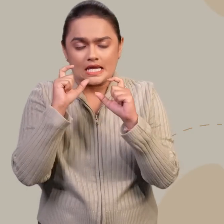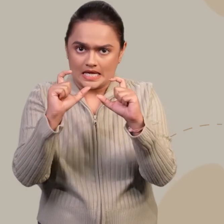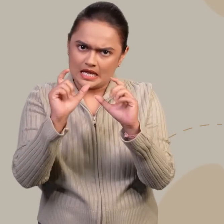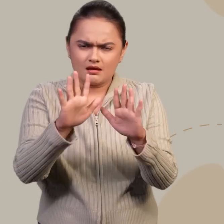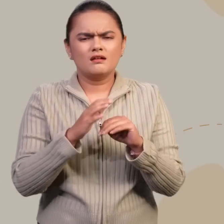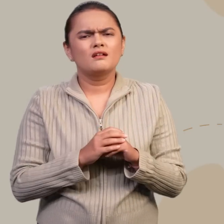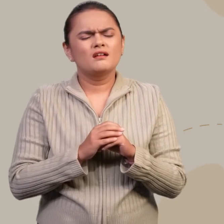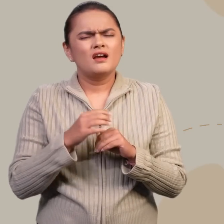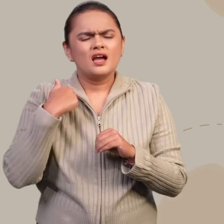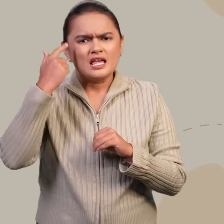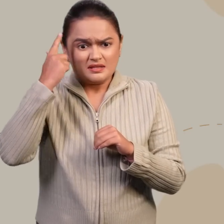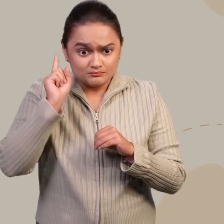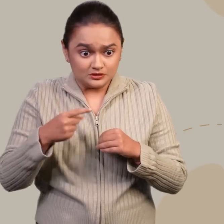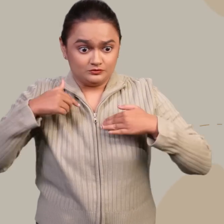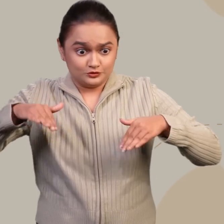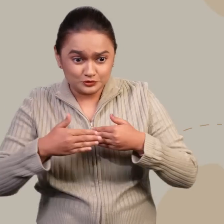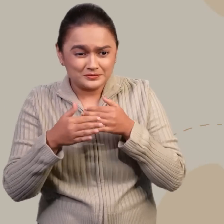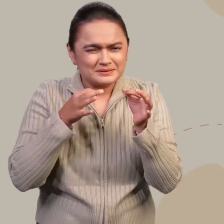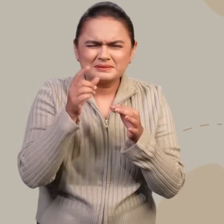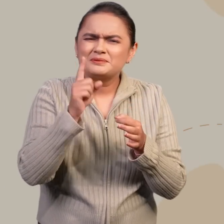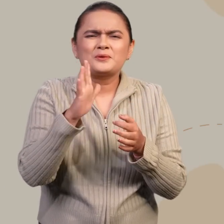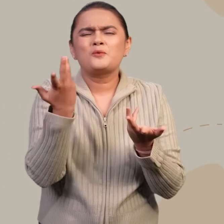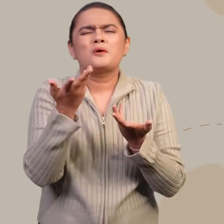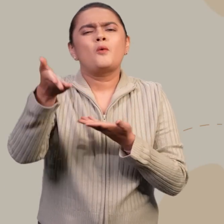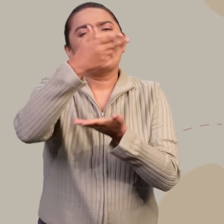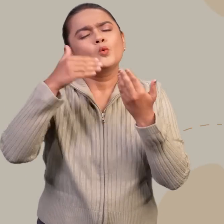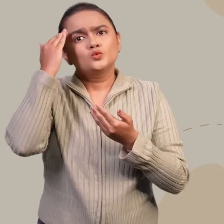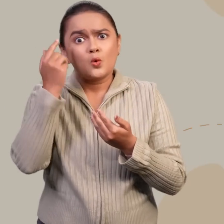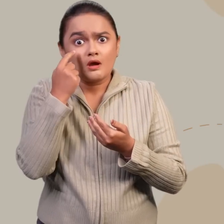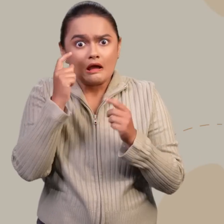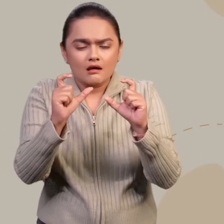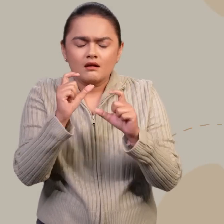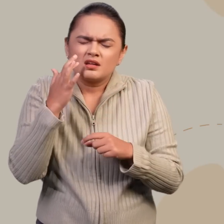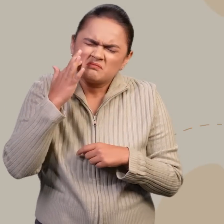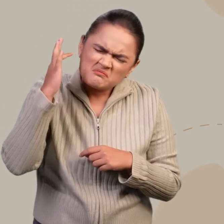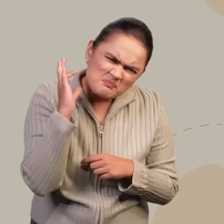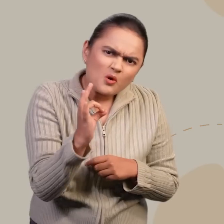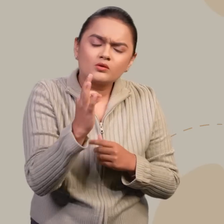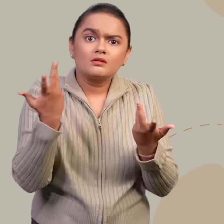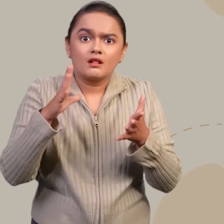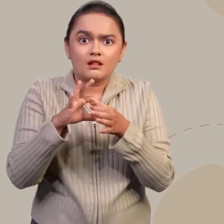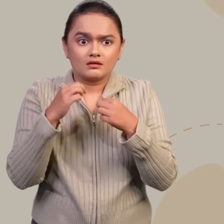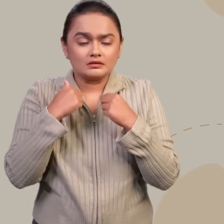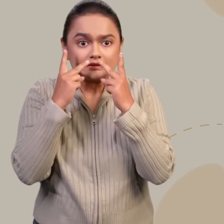It doesn't require any introduction. Eyecare is truly important because it deals with vision,